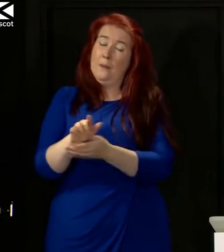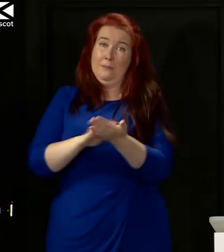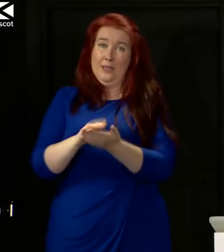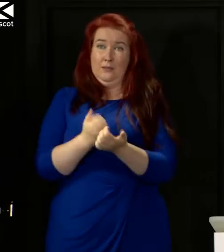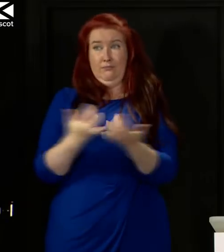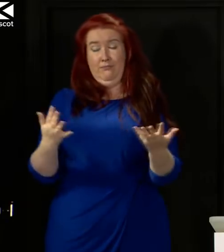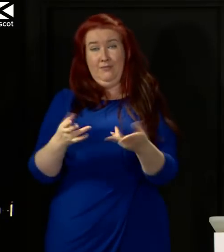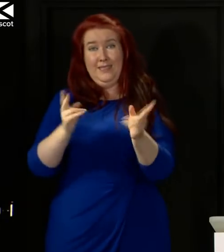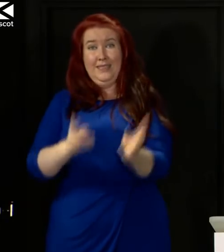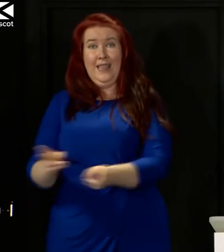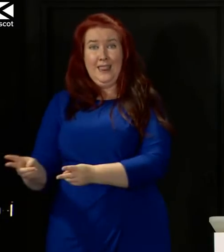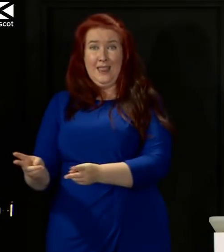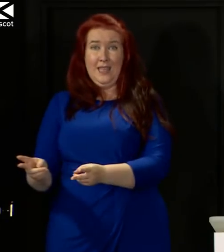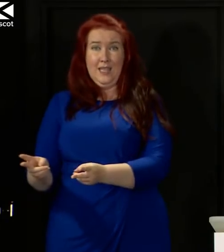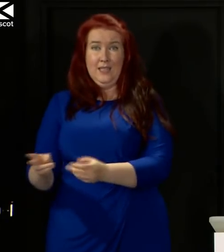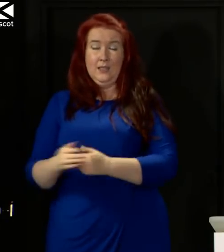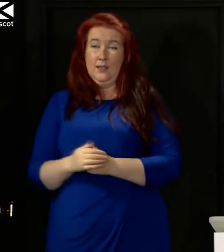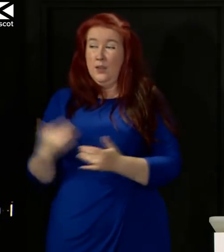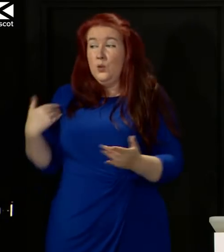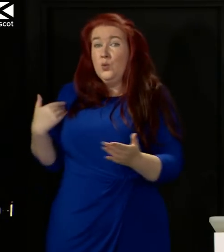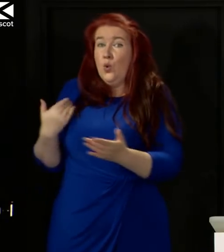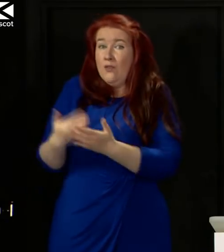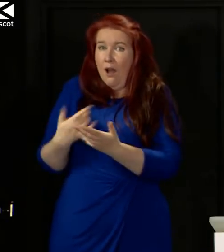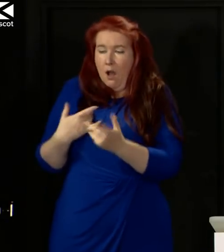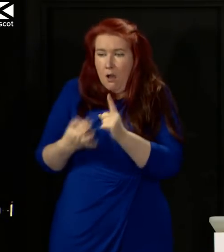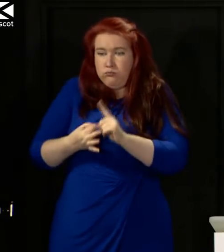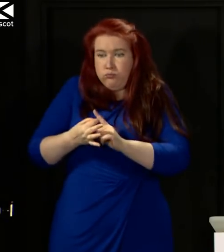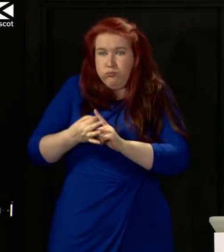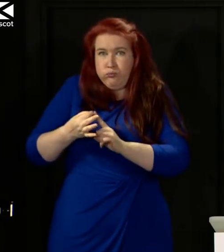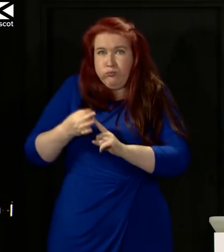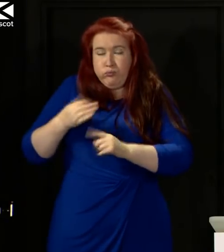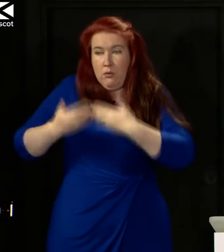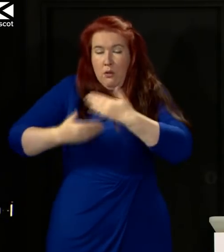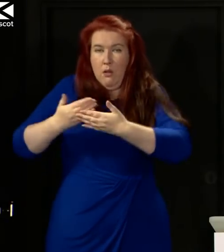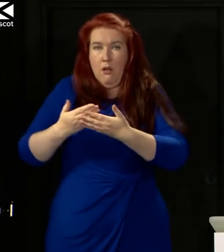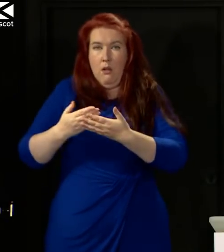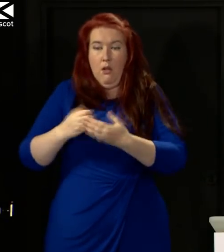Indeed, the progress we've made in suppressing the virus - progress which was evident once